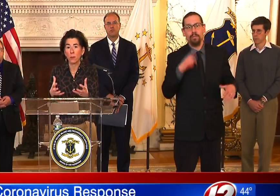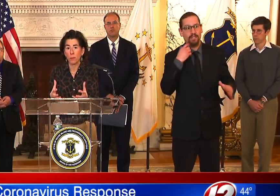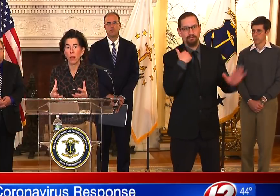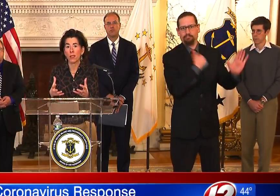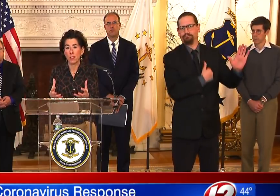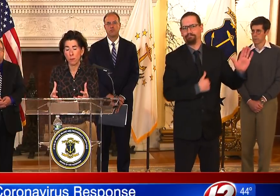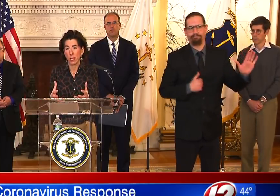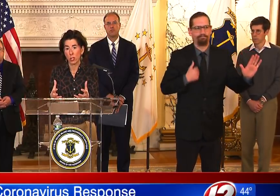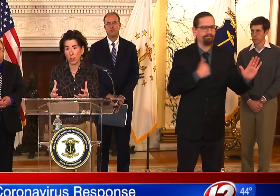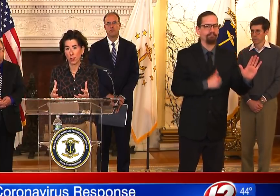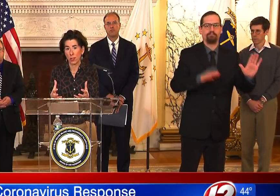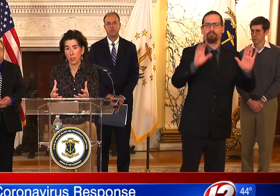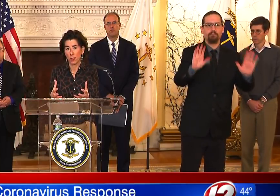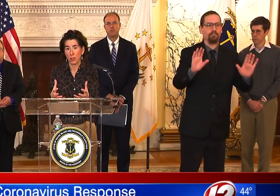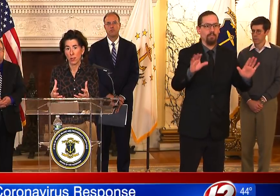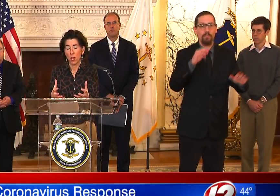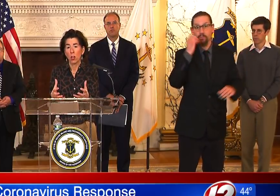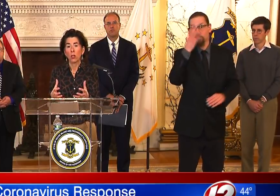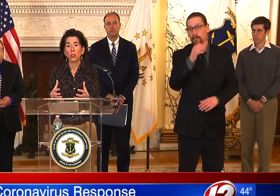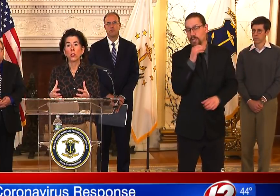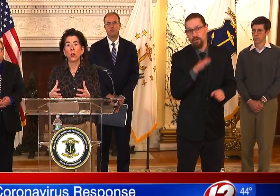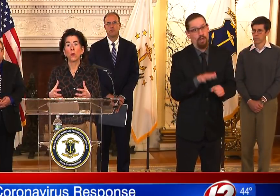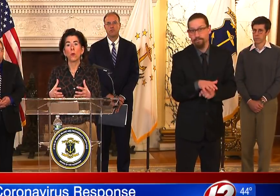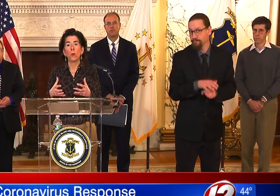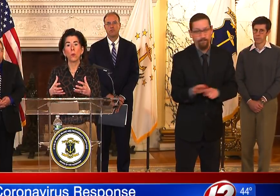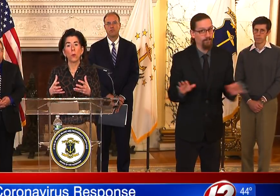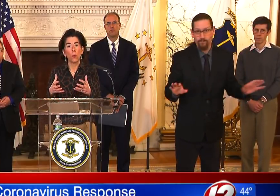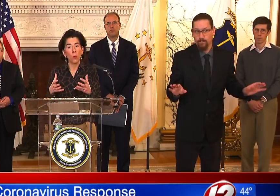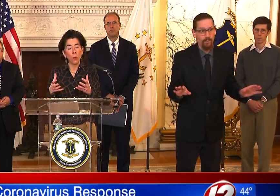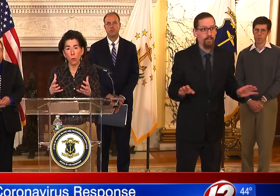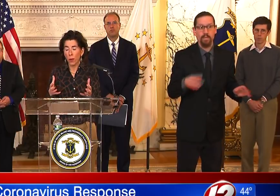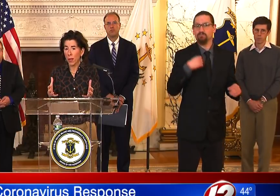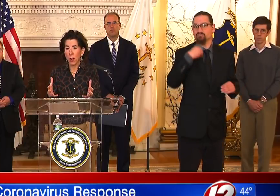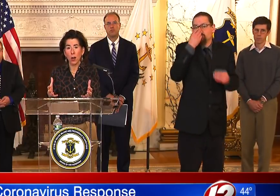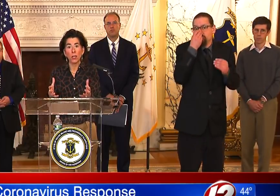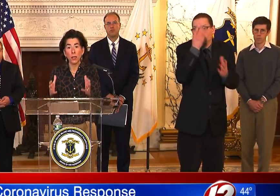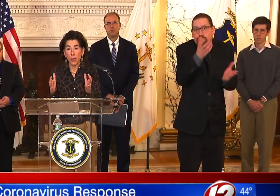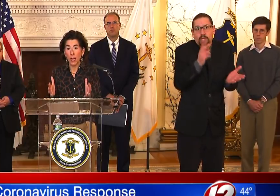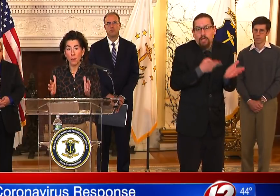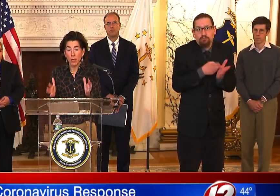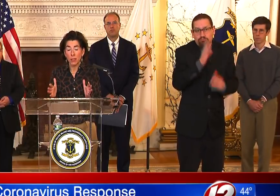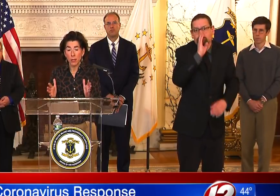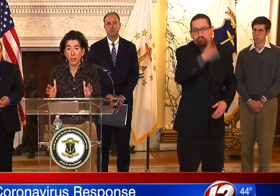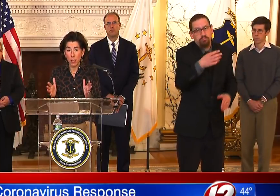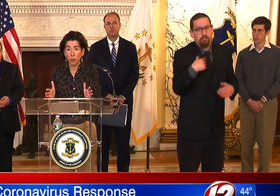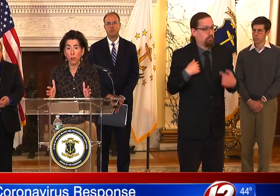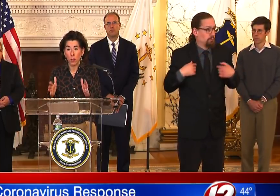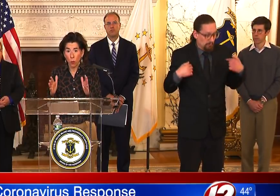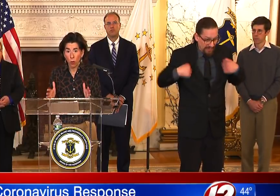WE HAVE TO PRIORITIZE THE DOCTORS AND NURSES WHO ARE LITERALLY AND ENCLOSED CONTACT WITH SICK PATIENTS.